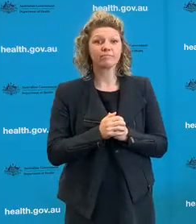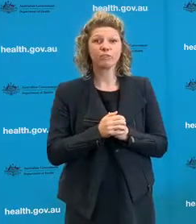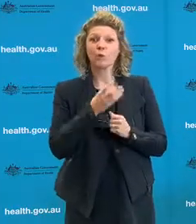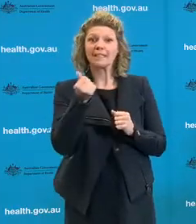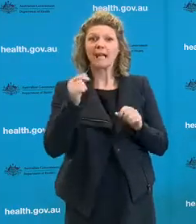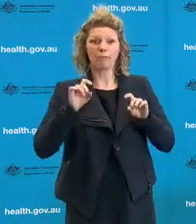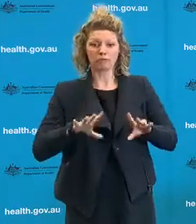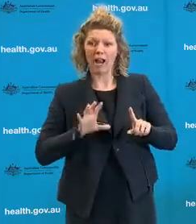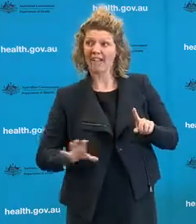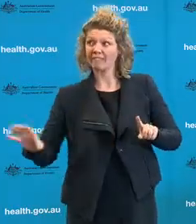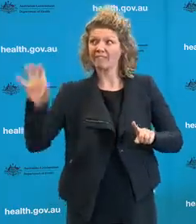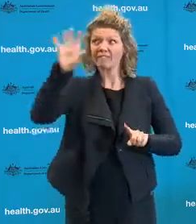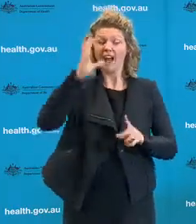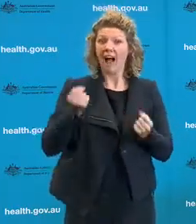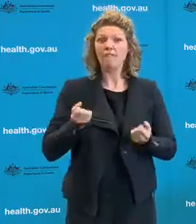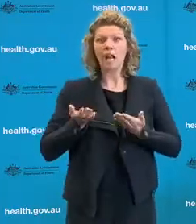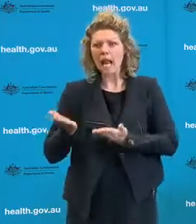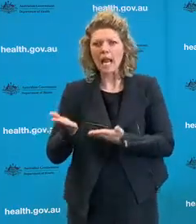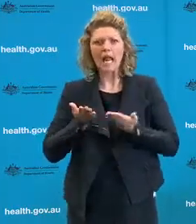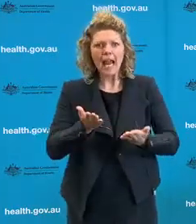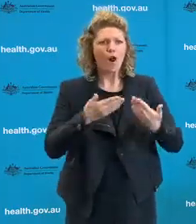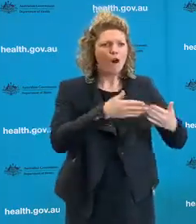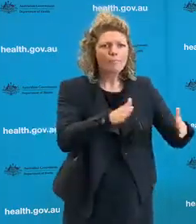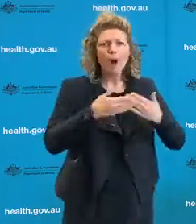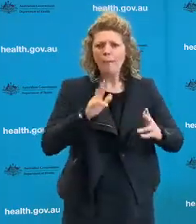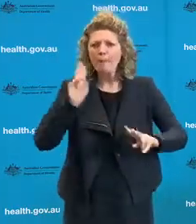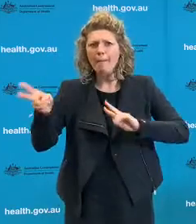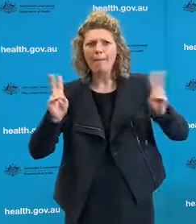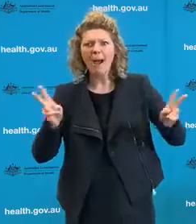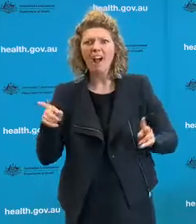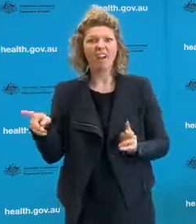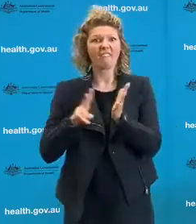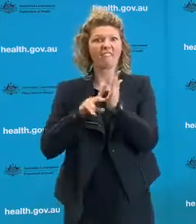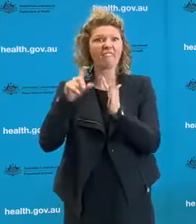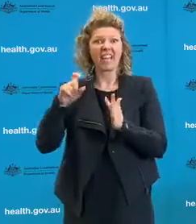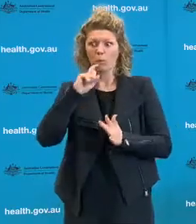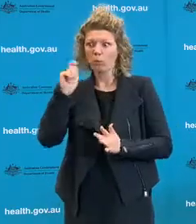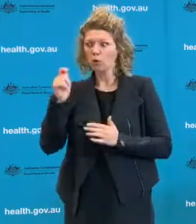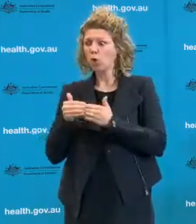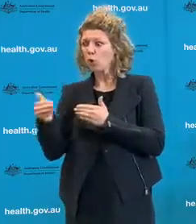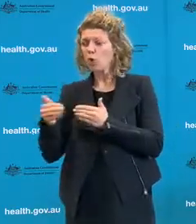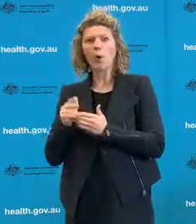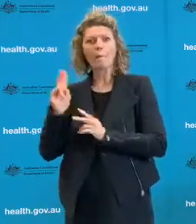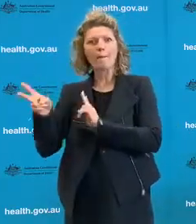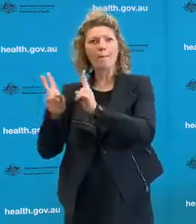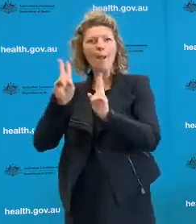Victorians be able to get out and enjoy the warmer weather. But when people are getting outside, that means